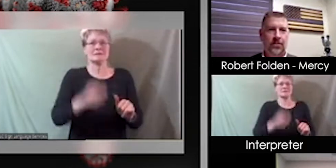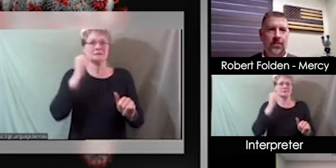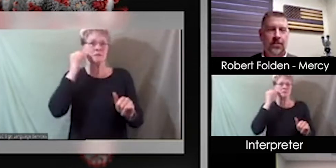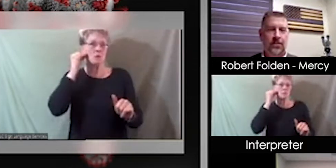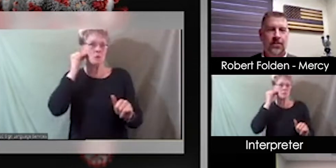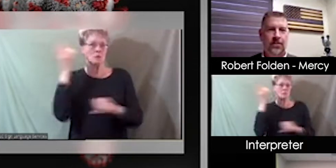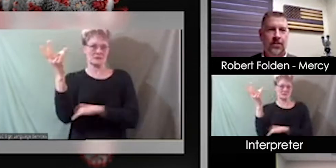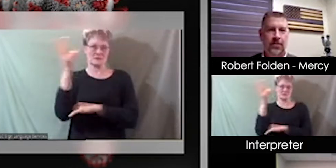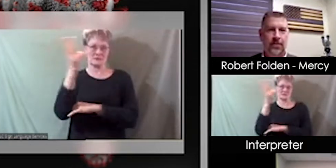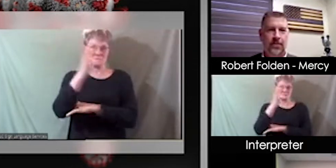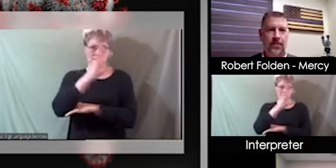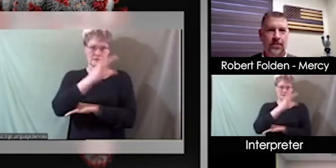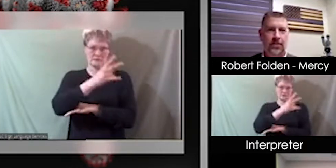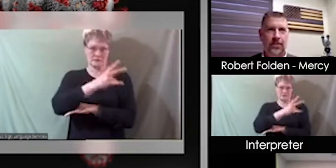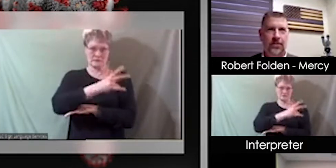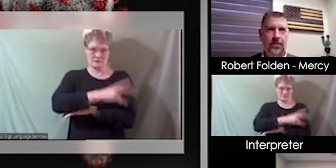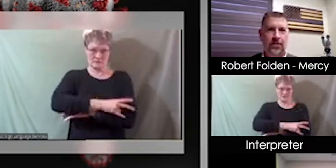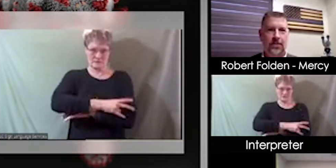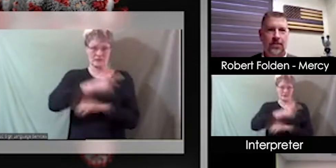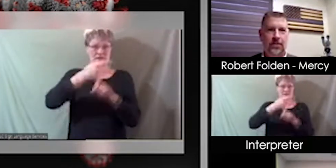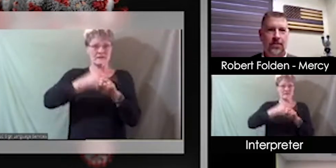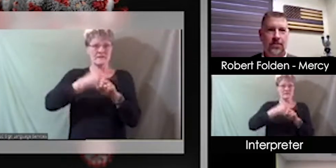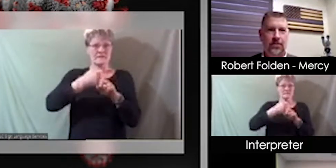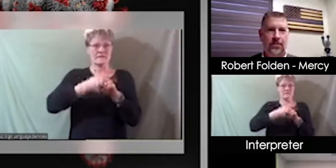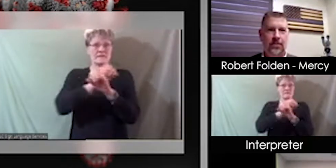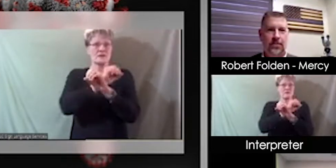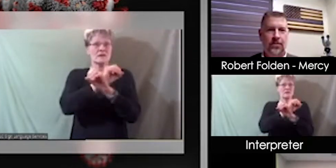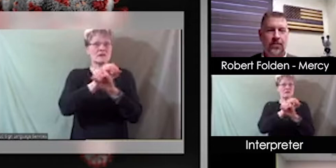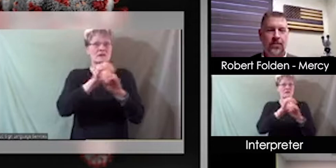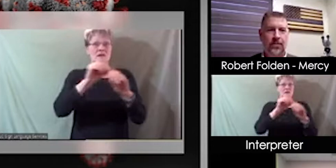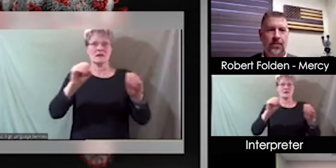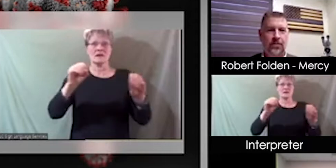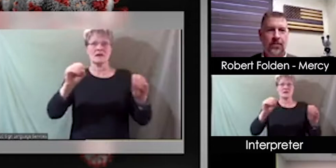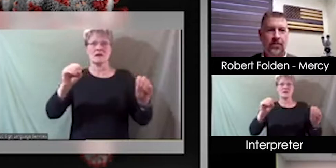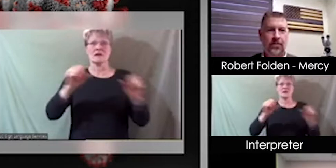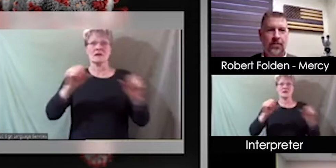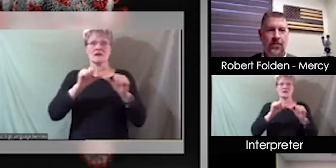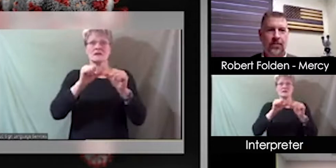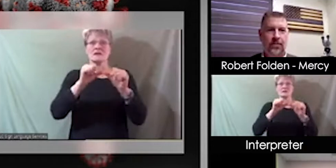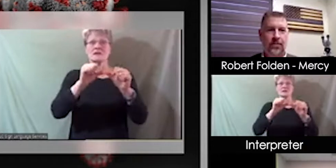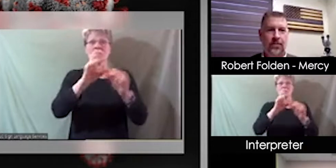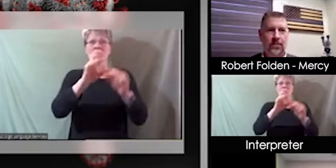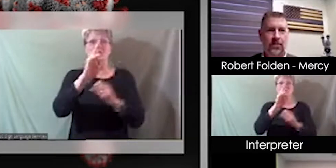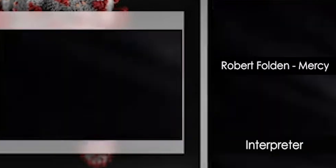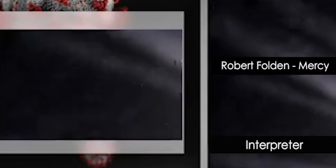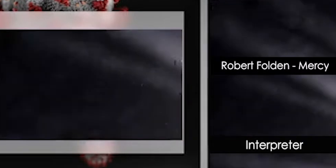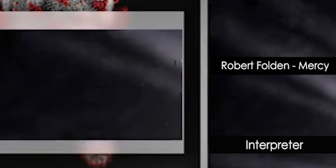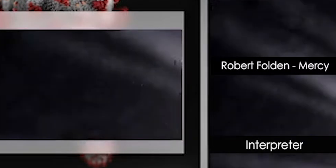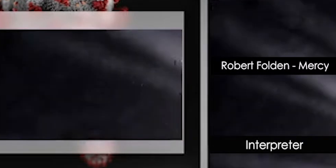fever-free for 72 hours and symptoms are improving. So those three criteria together would indicate that that individual